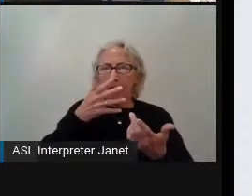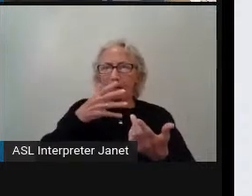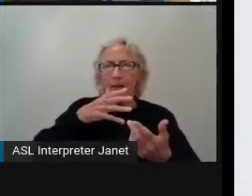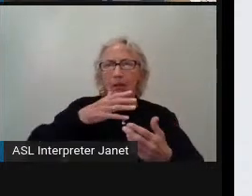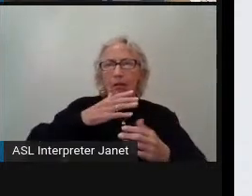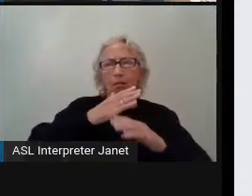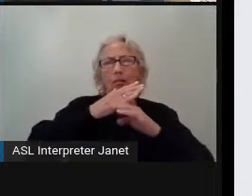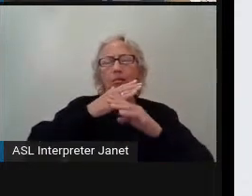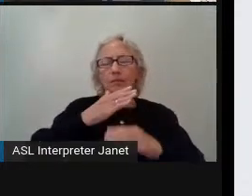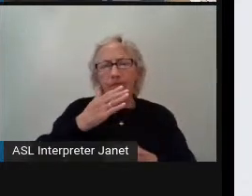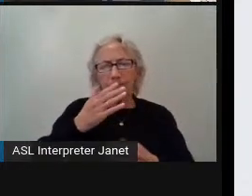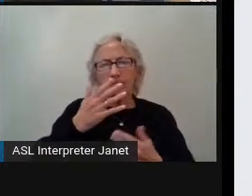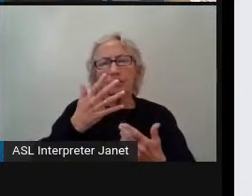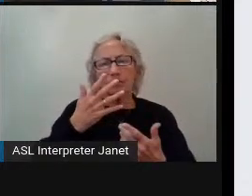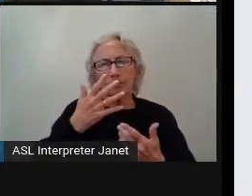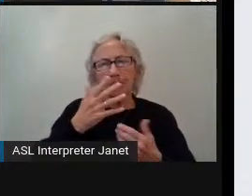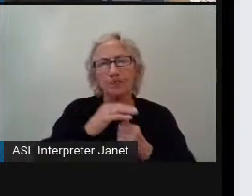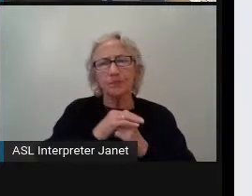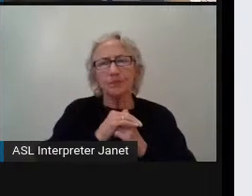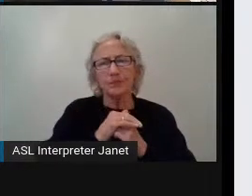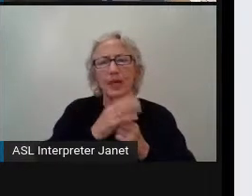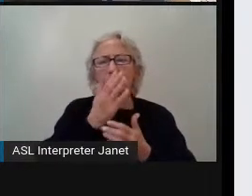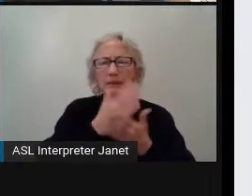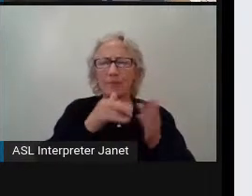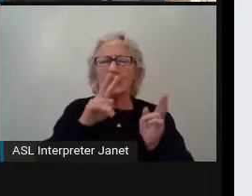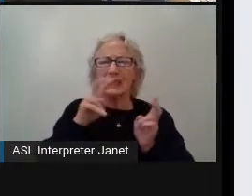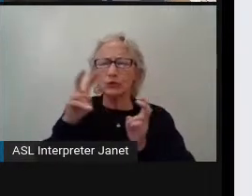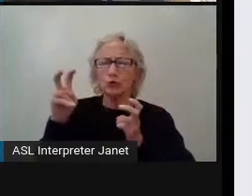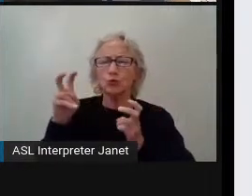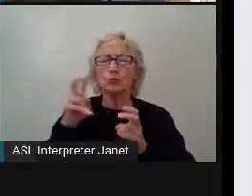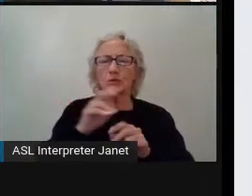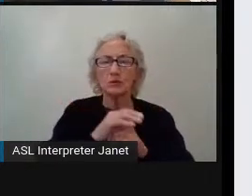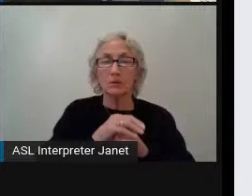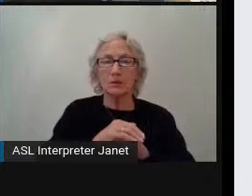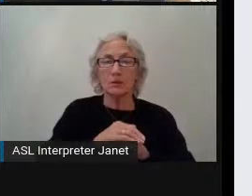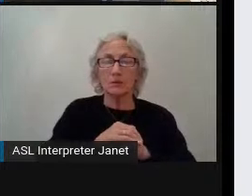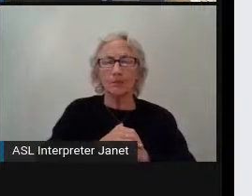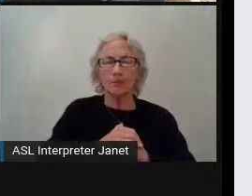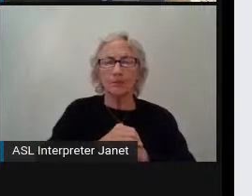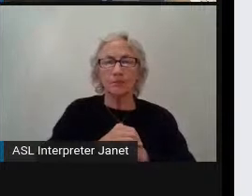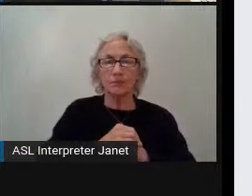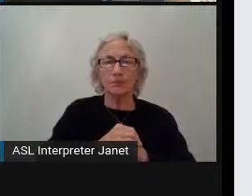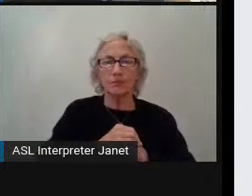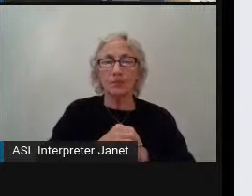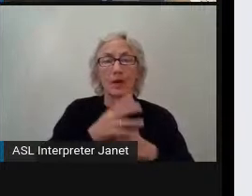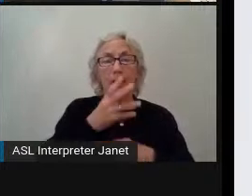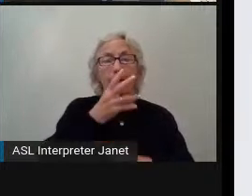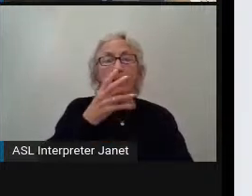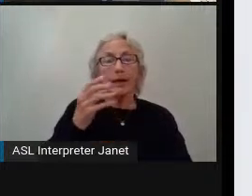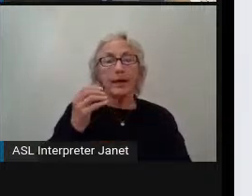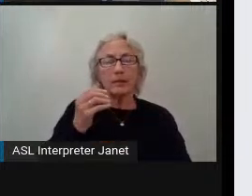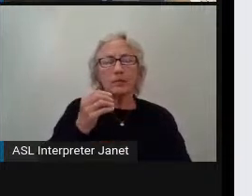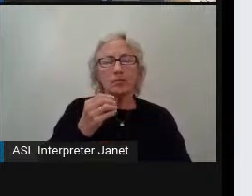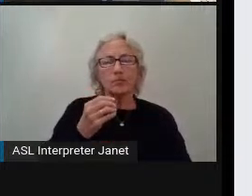generating documentation and raising issues for new things we were developing for Joomla four and participating in some